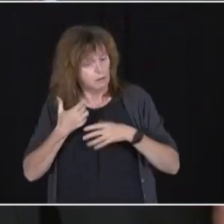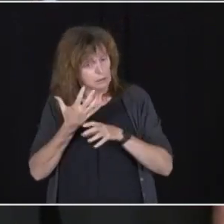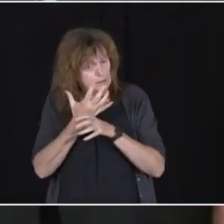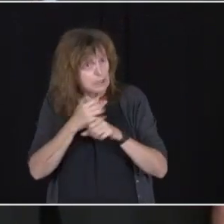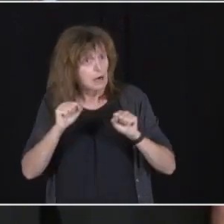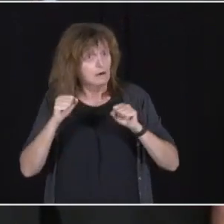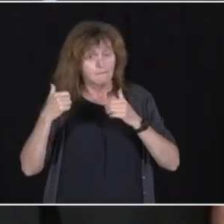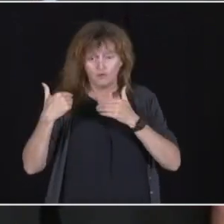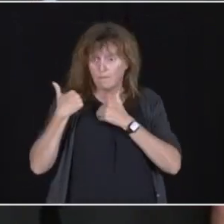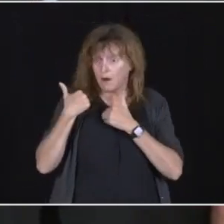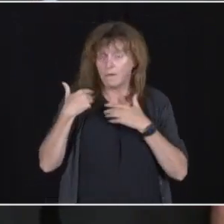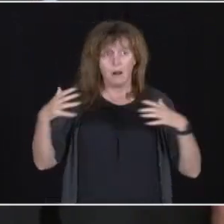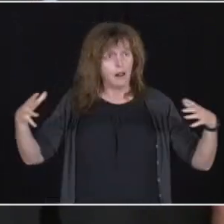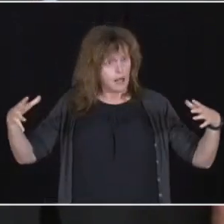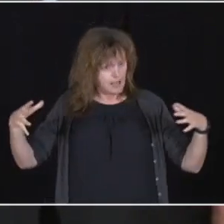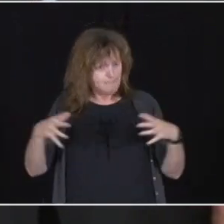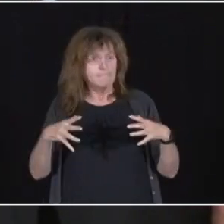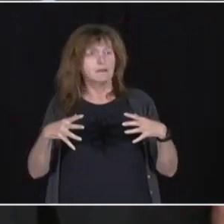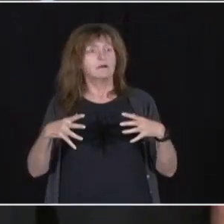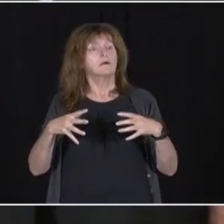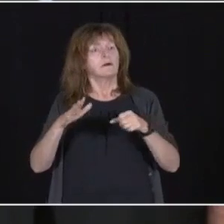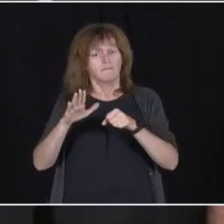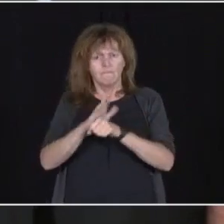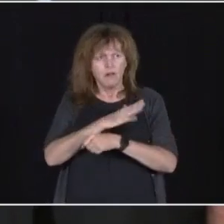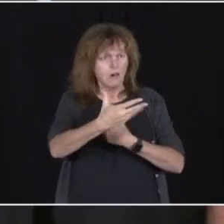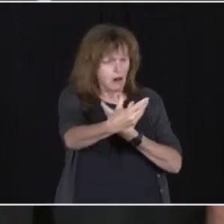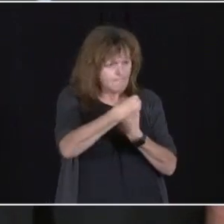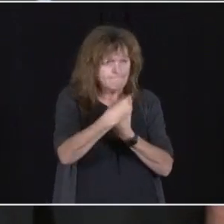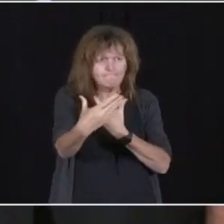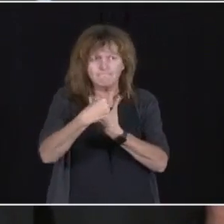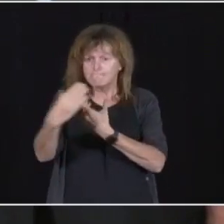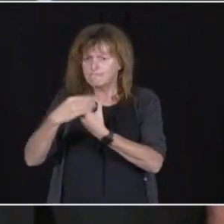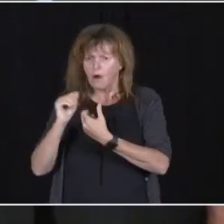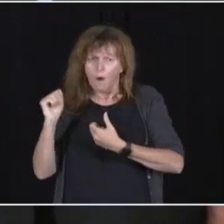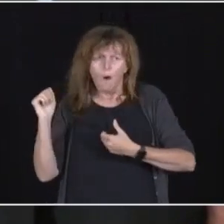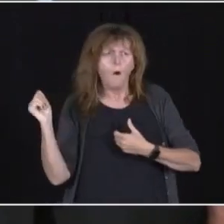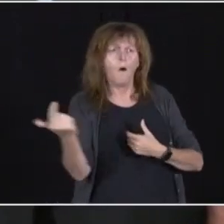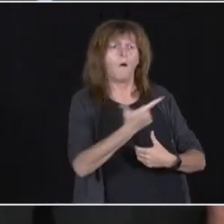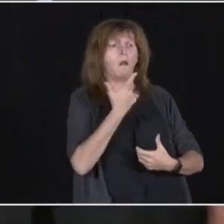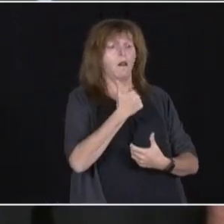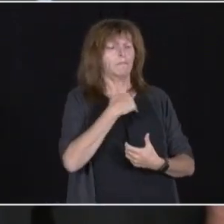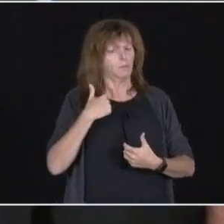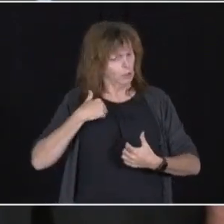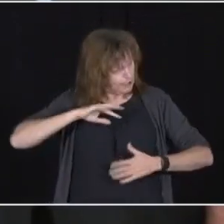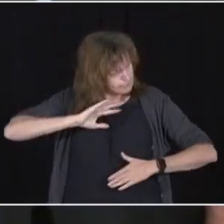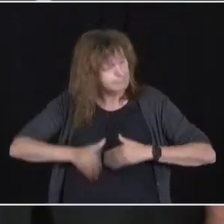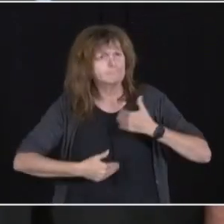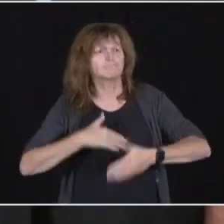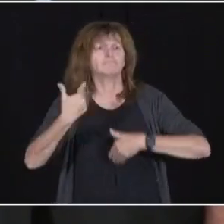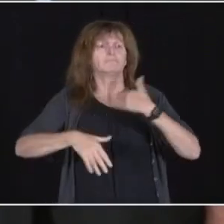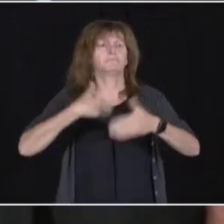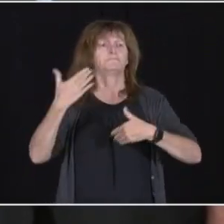of legislative activities in a way that allowed the full participation of all members. I am proud to say that after an extended